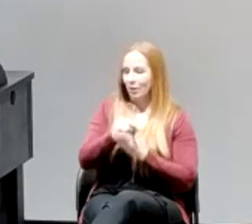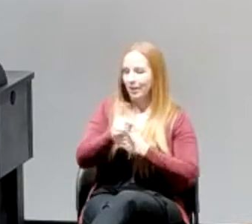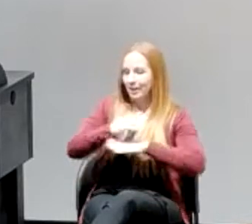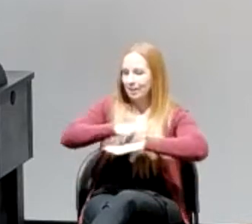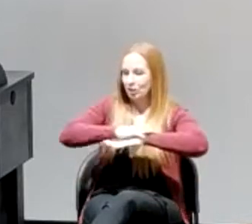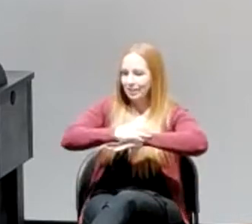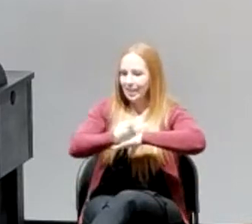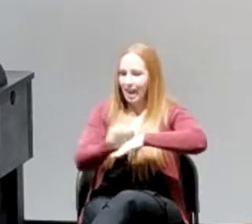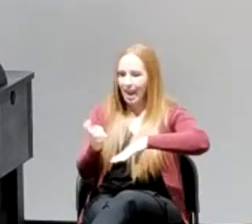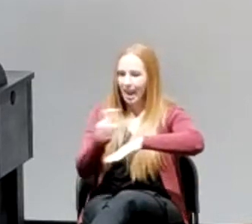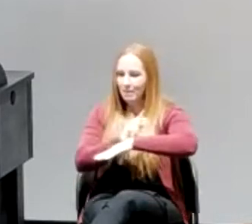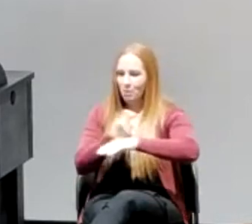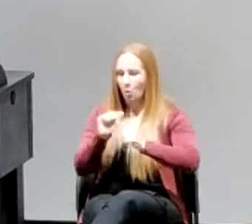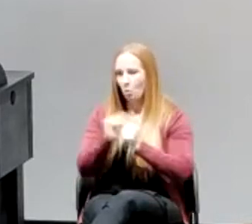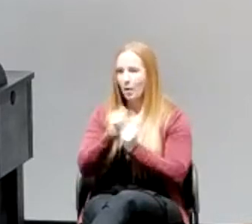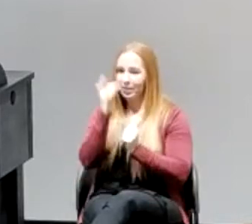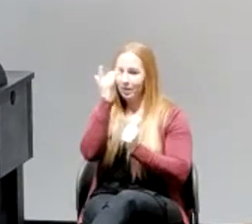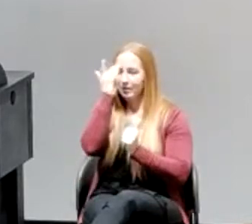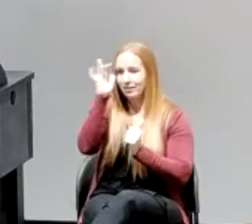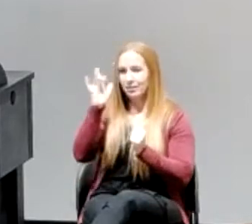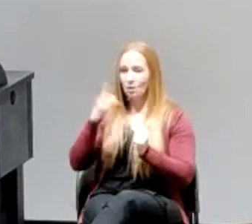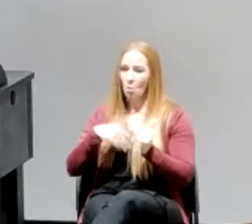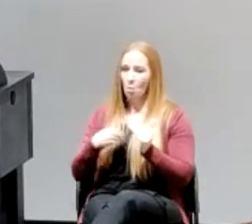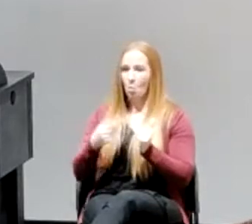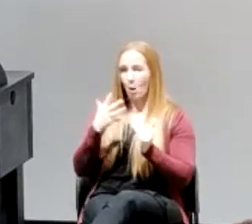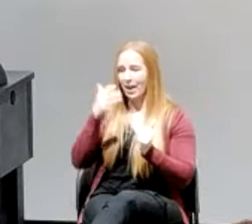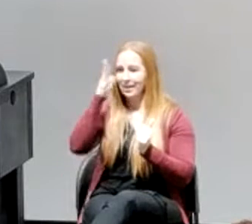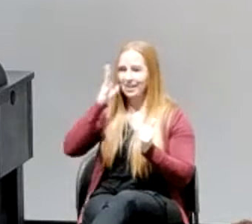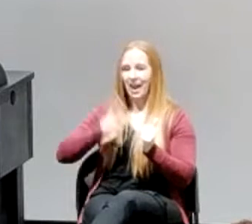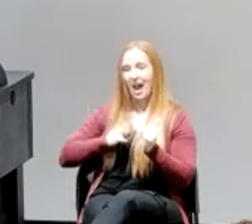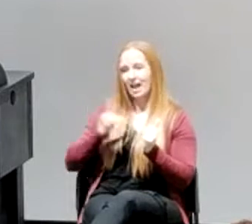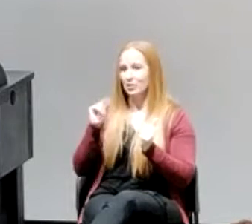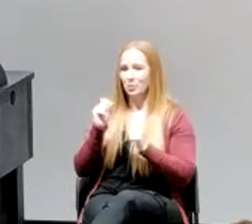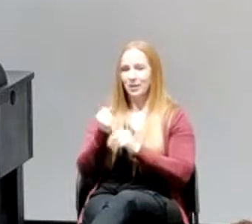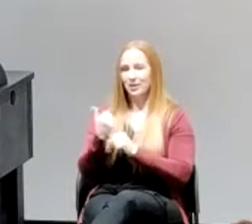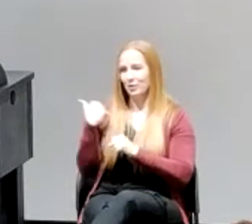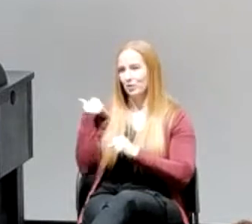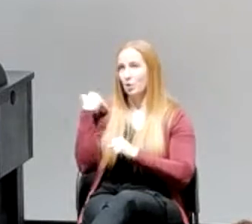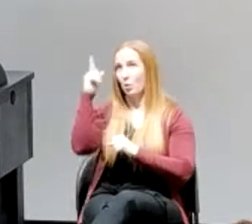Let me give you a standing ovation Nevada State as you come upon your 20th birthday.